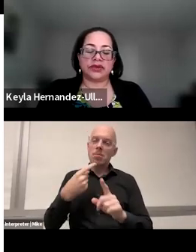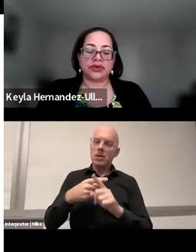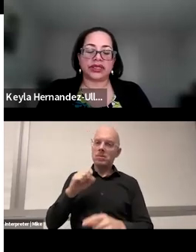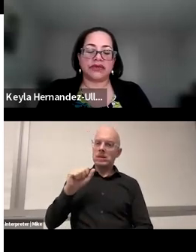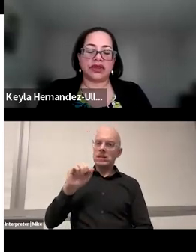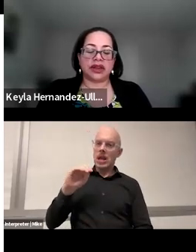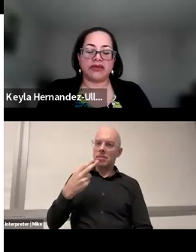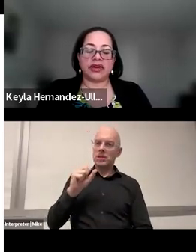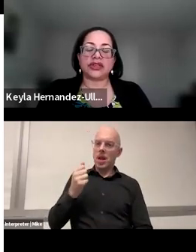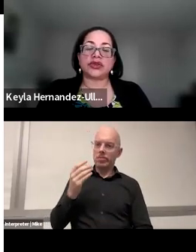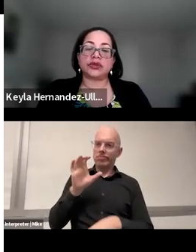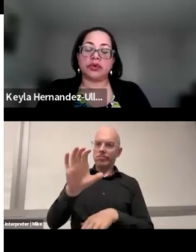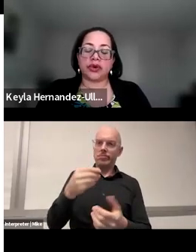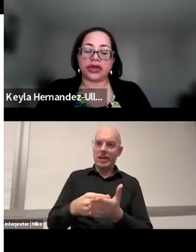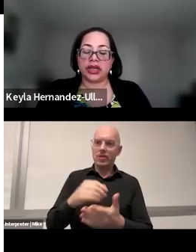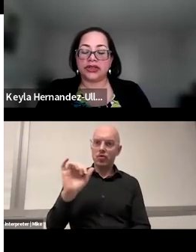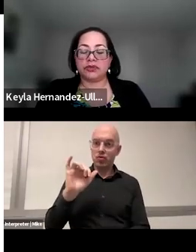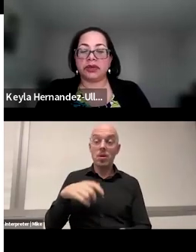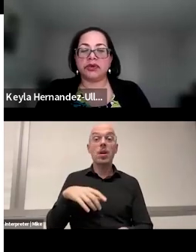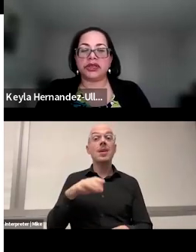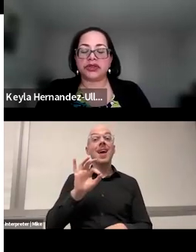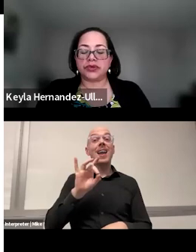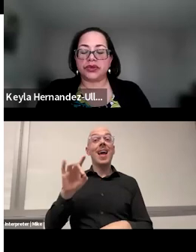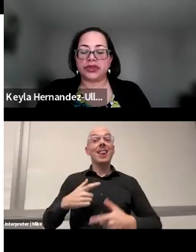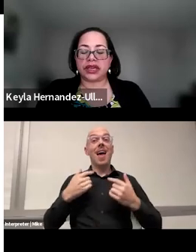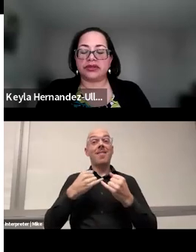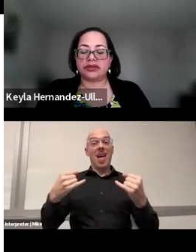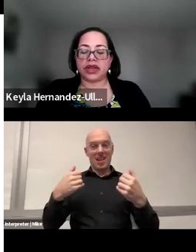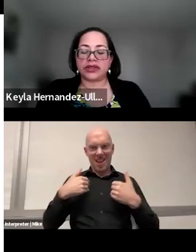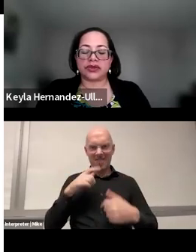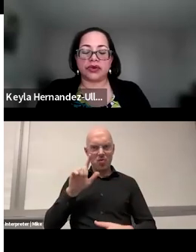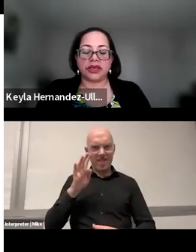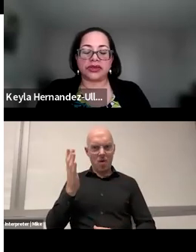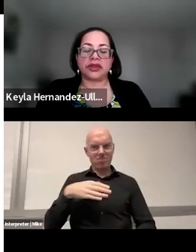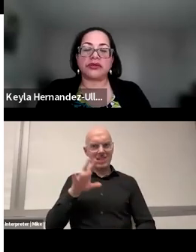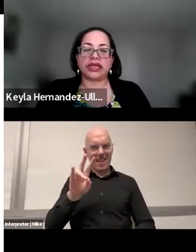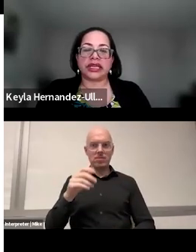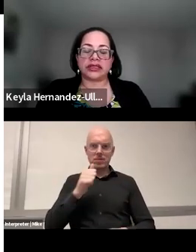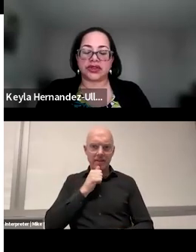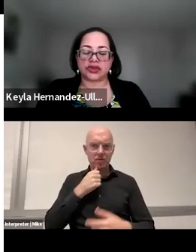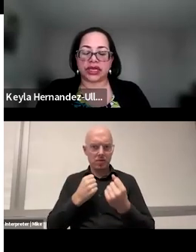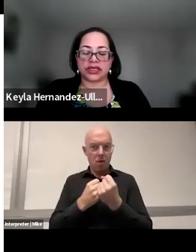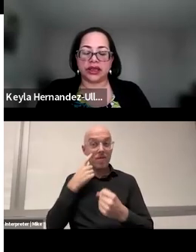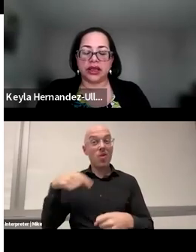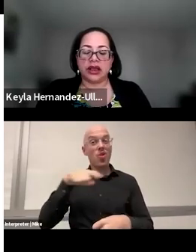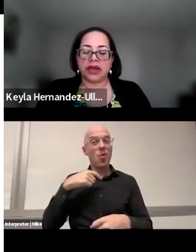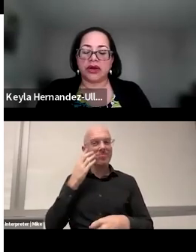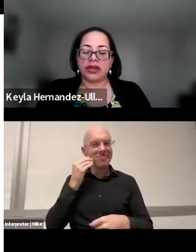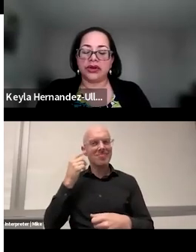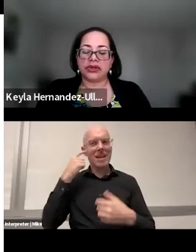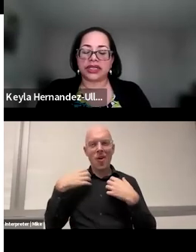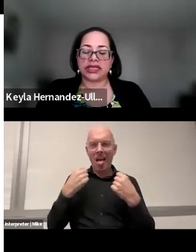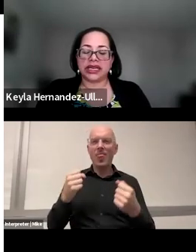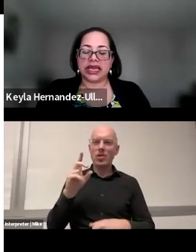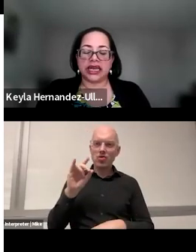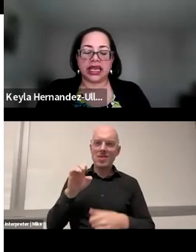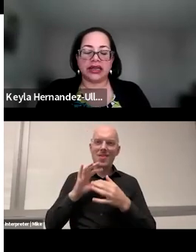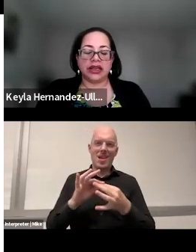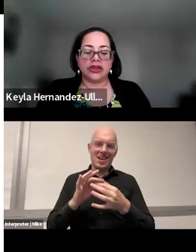Keyla Hernandez-Ulloa: The 988 lifeline provides 24, 7 confidential support to people in suicidal crisis or mental health related distress